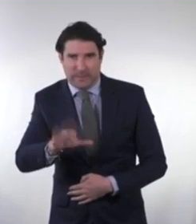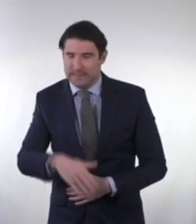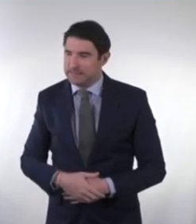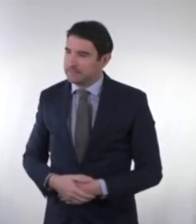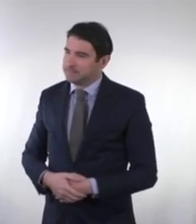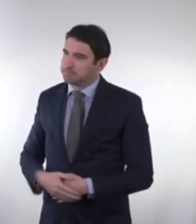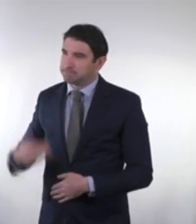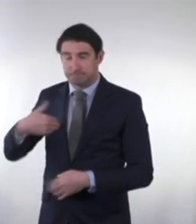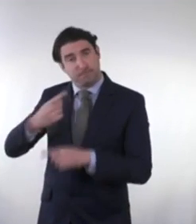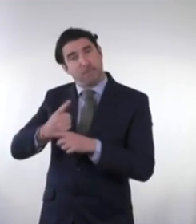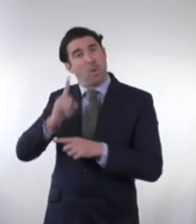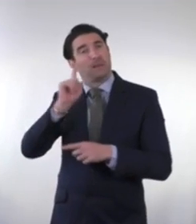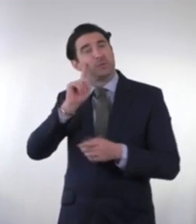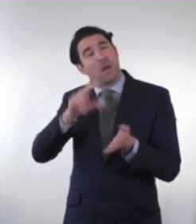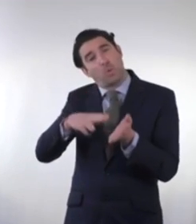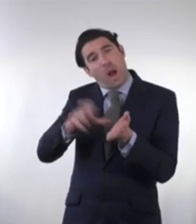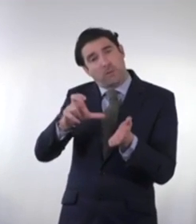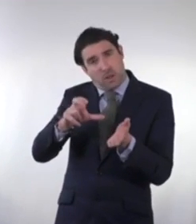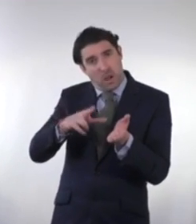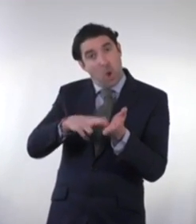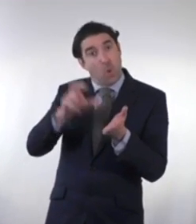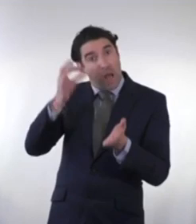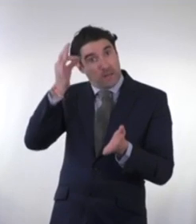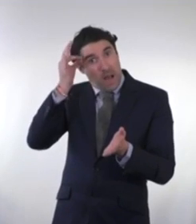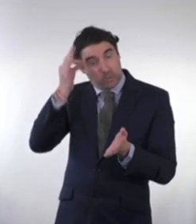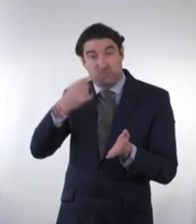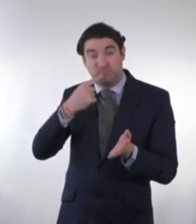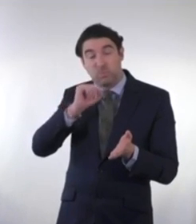National party acknowledged. I think they were right then, and we should stick with that.